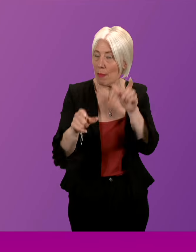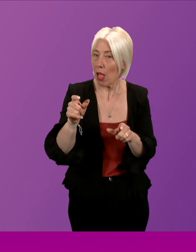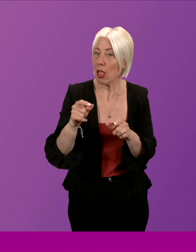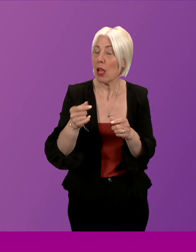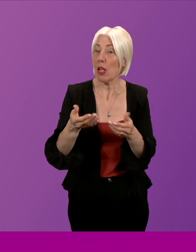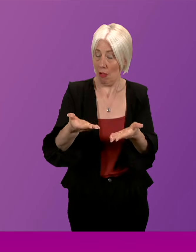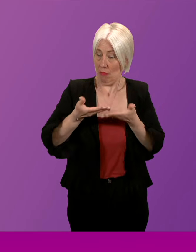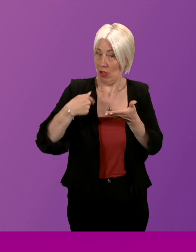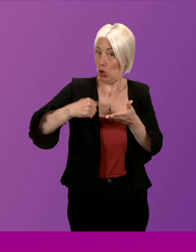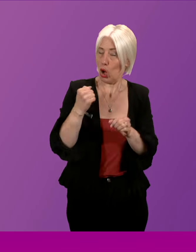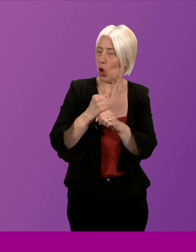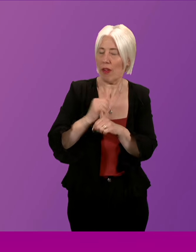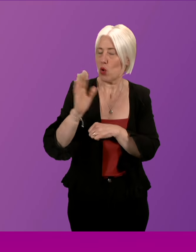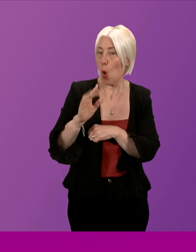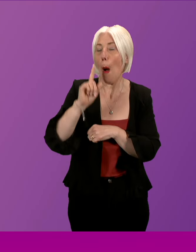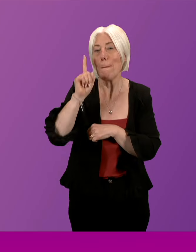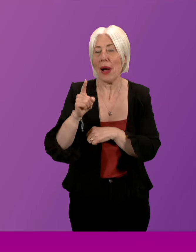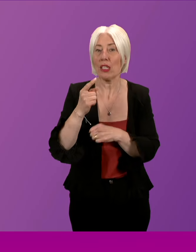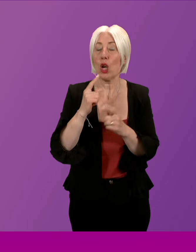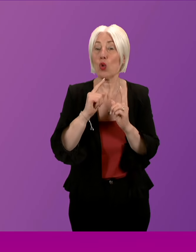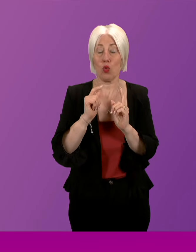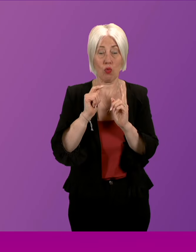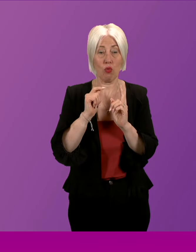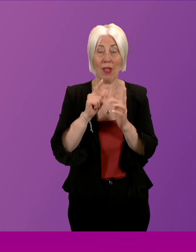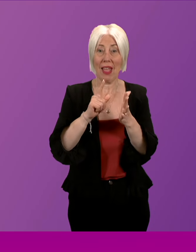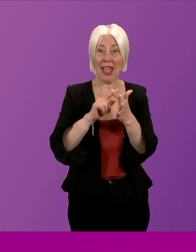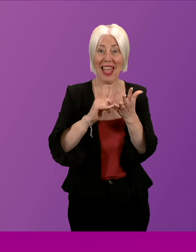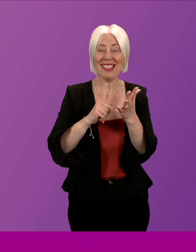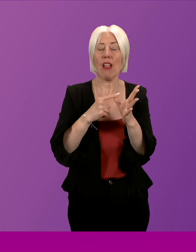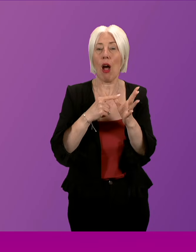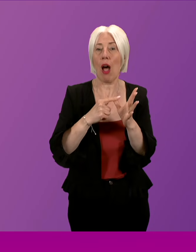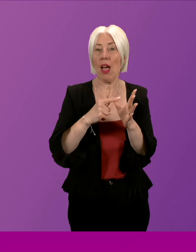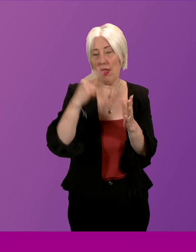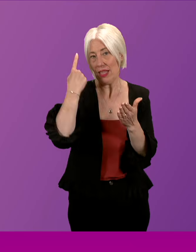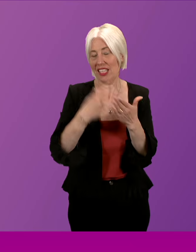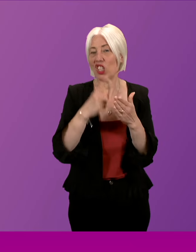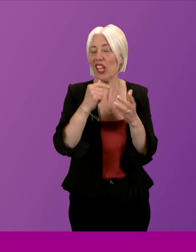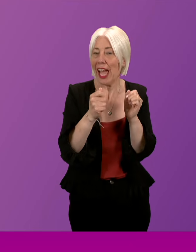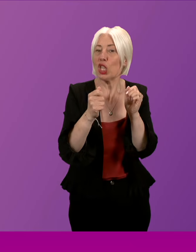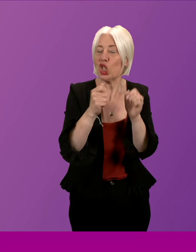I understand that the decision to award an ESTA may change if further information emerges about